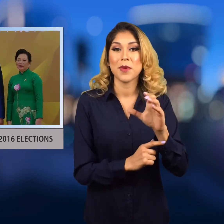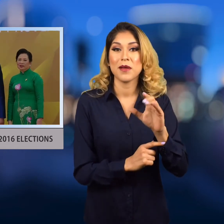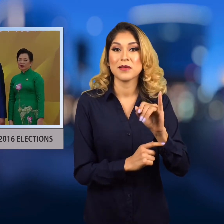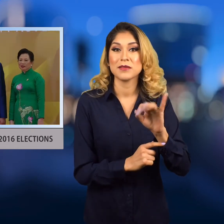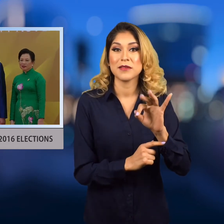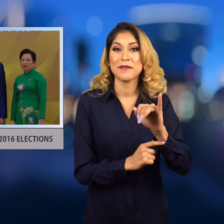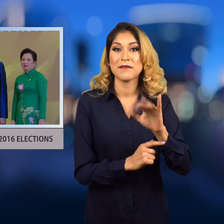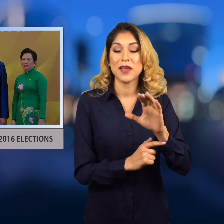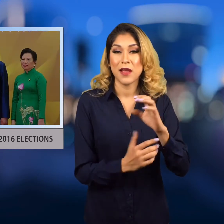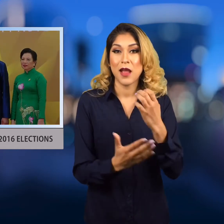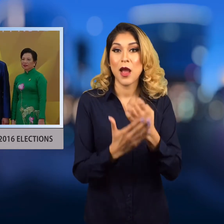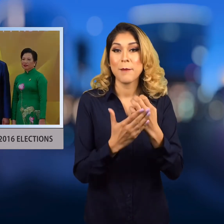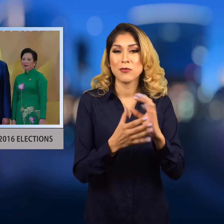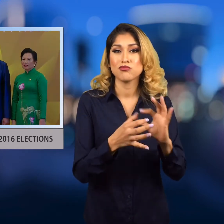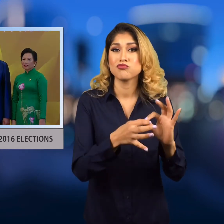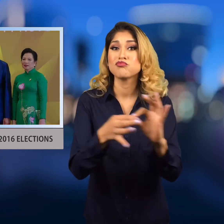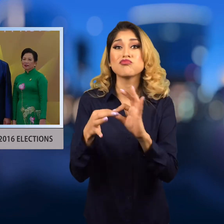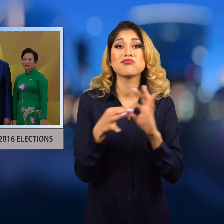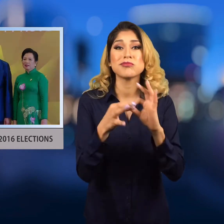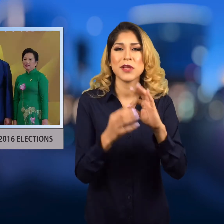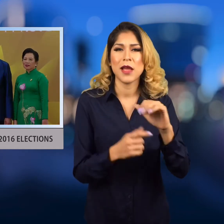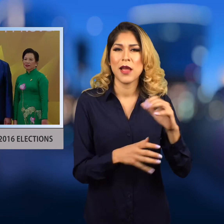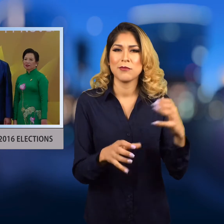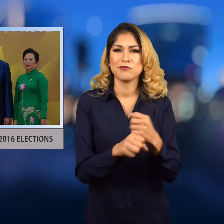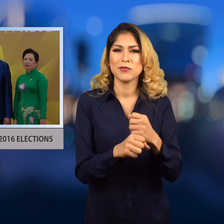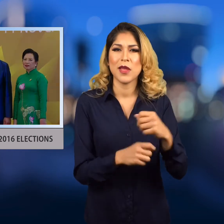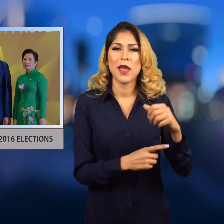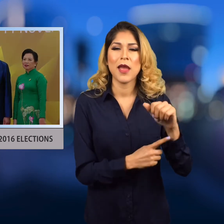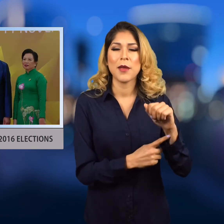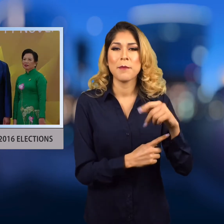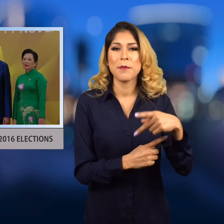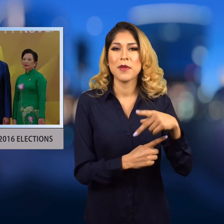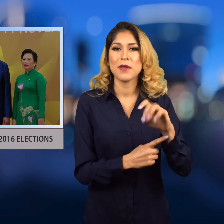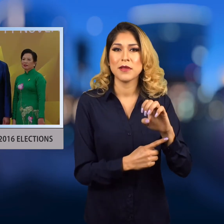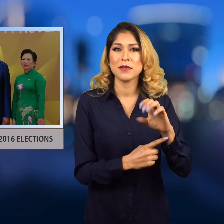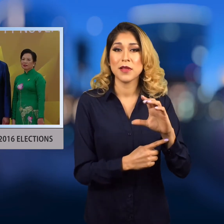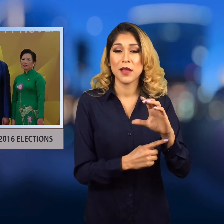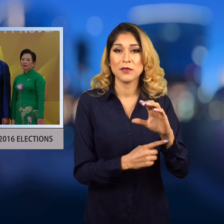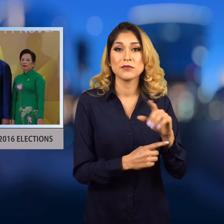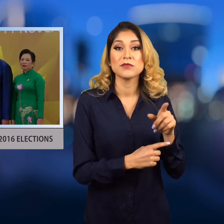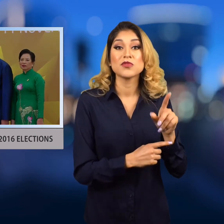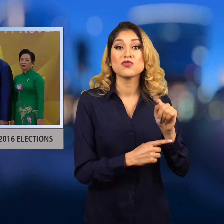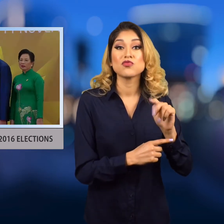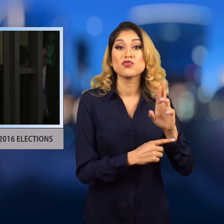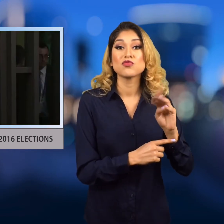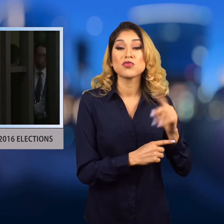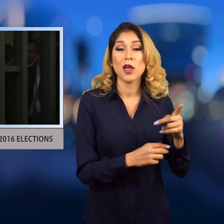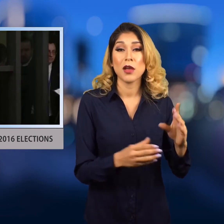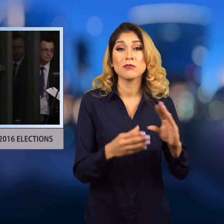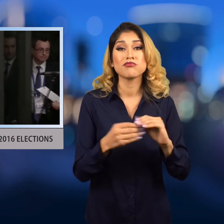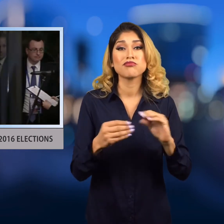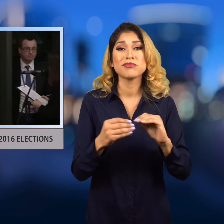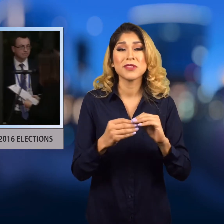Economic Cooperation summit. Trump told reporters that he and